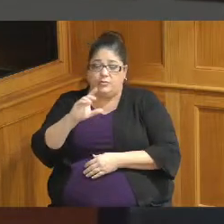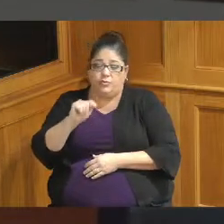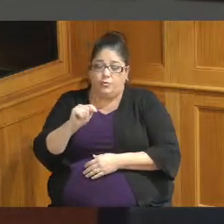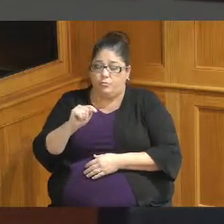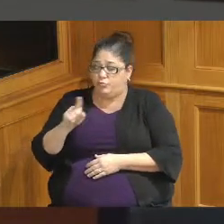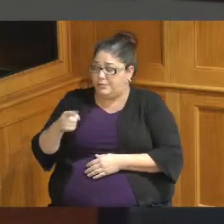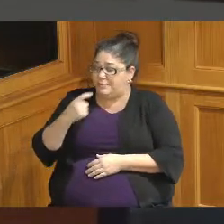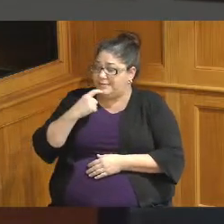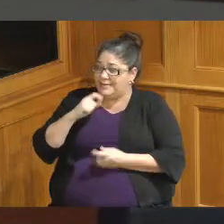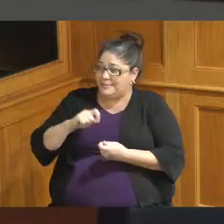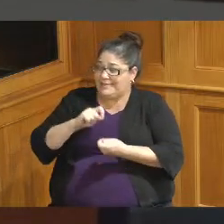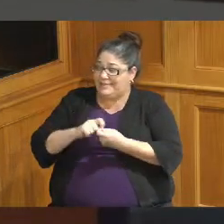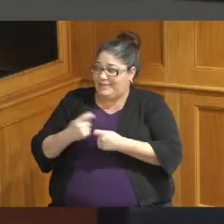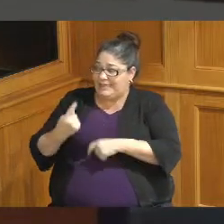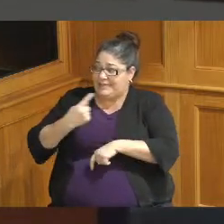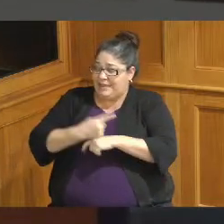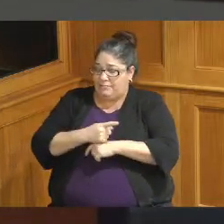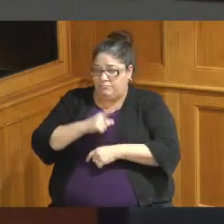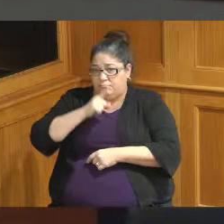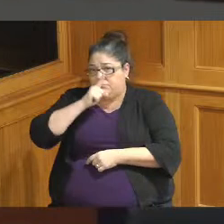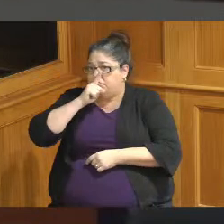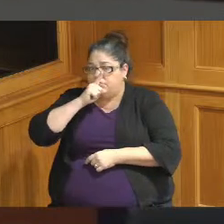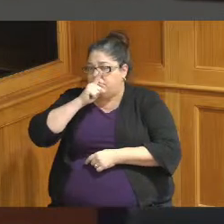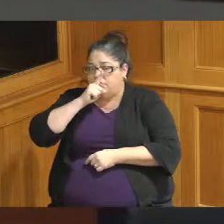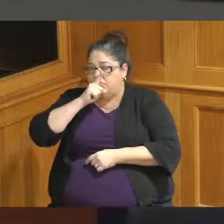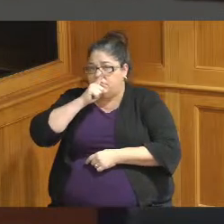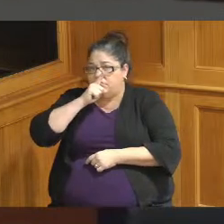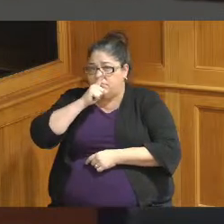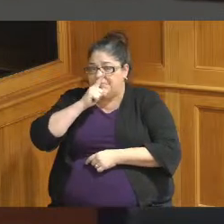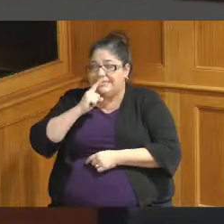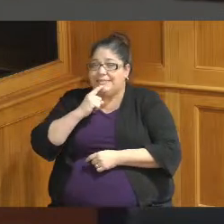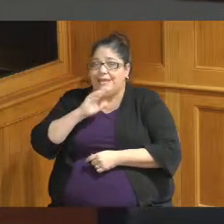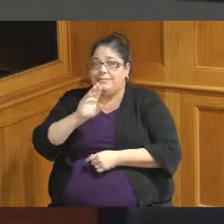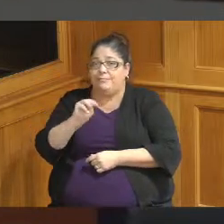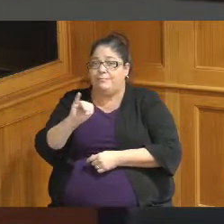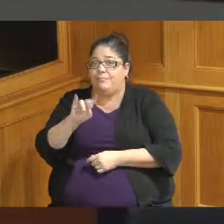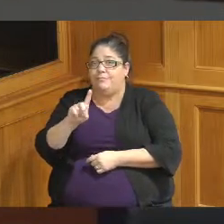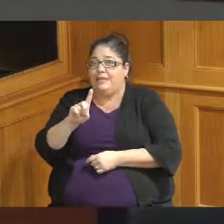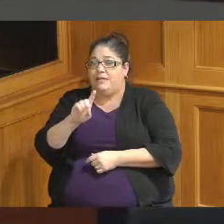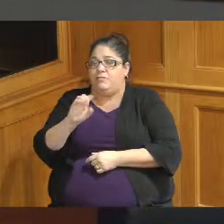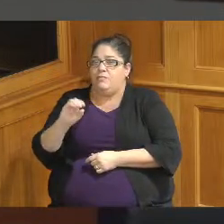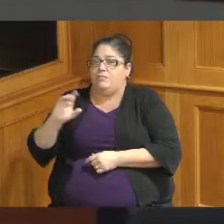specific on an actual a hard date we just said mid- October understand that could mean different